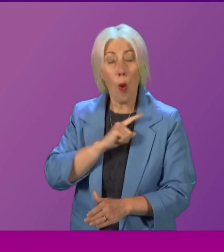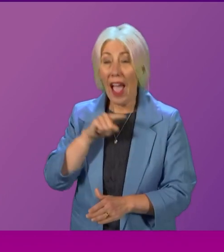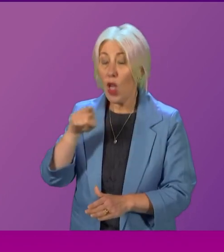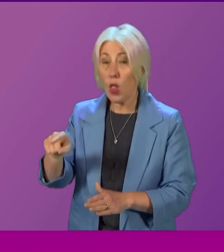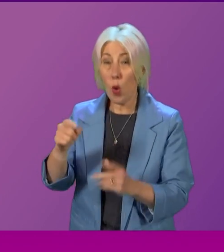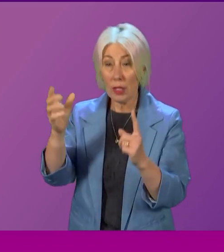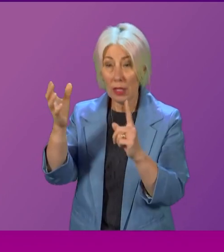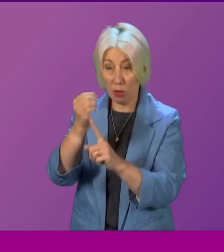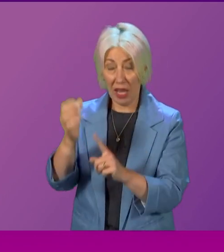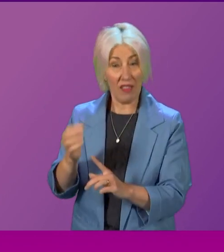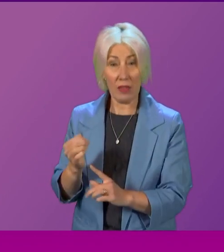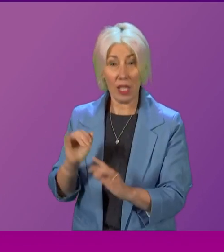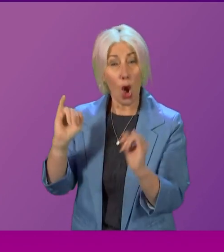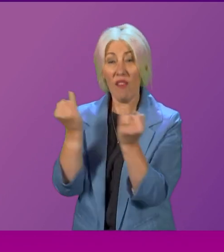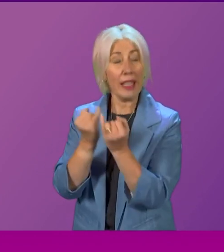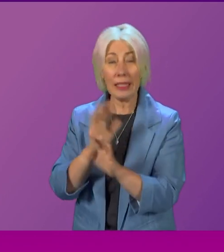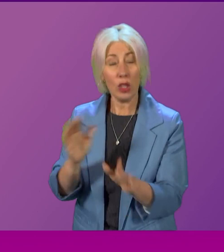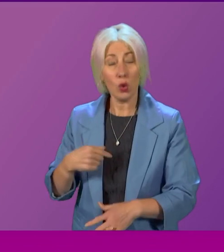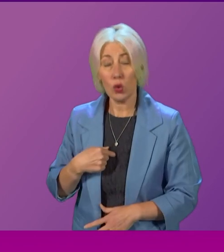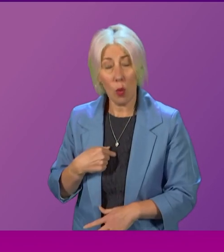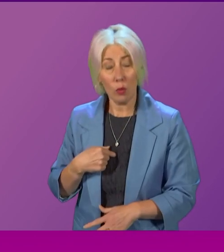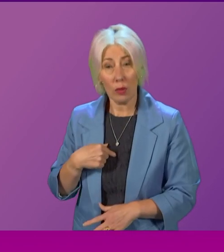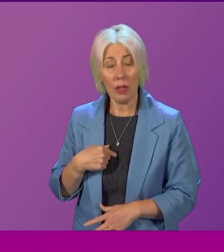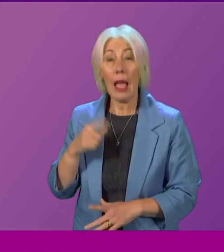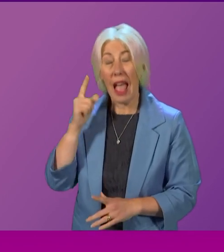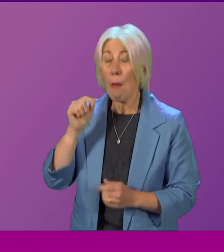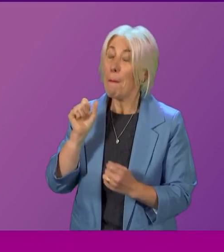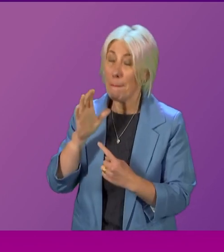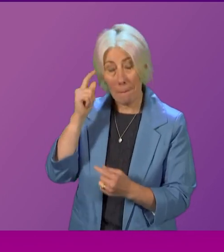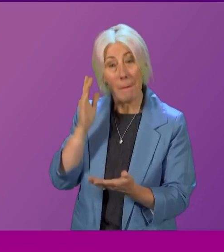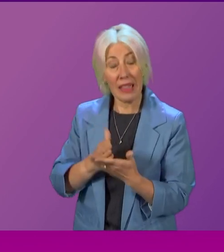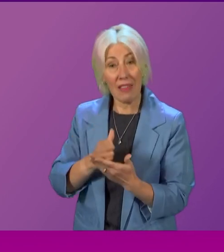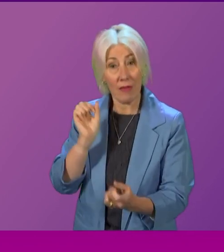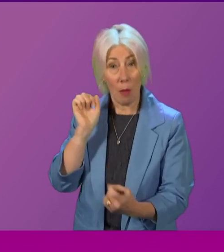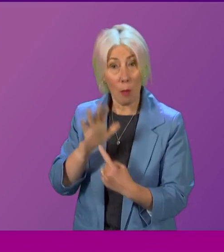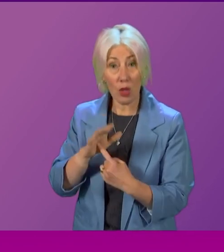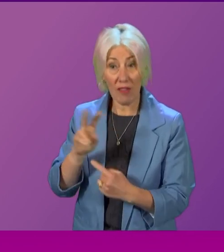are in conflict. In fact, I believe that it is important that we advance both of them, which is what the